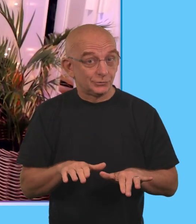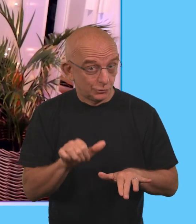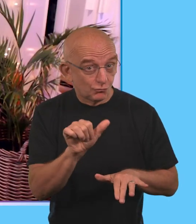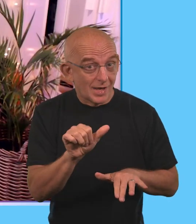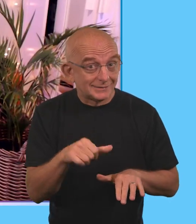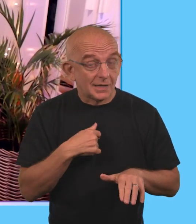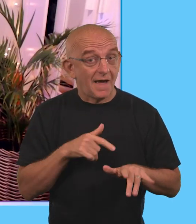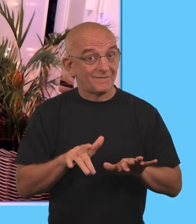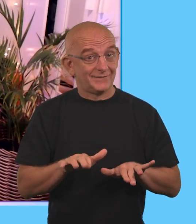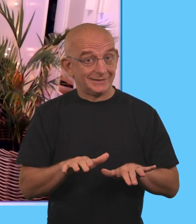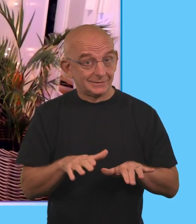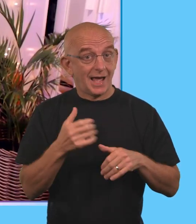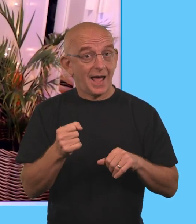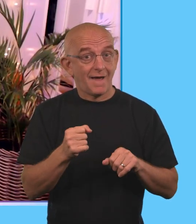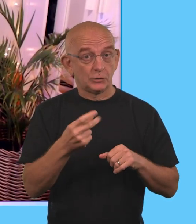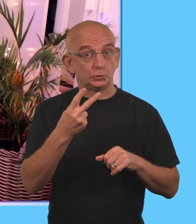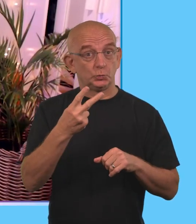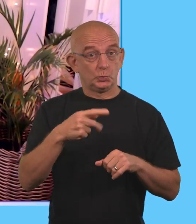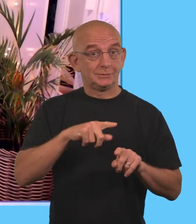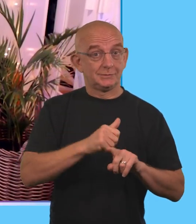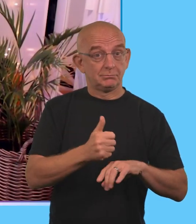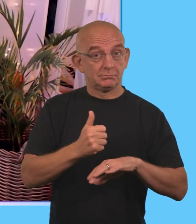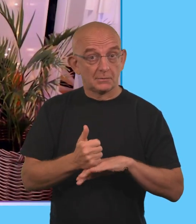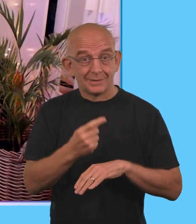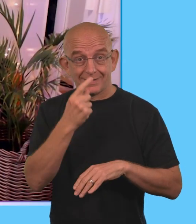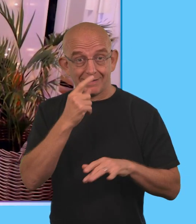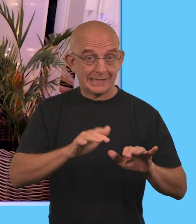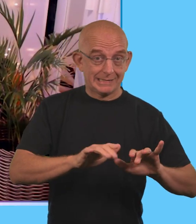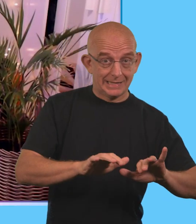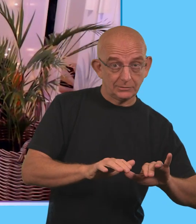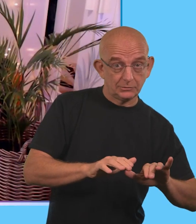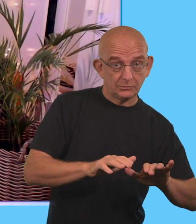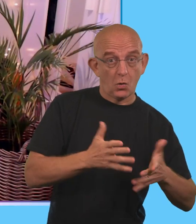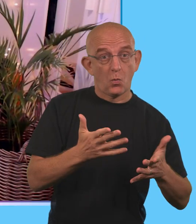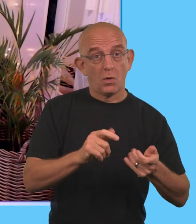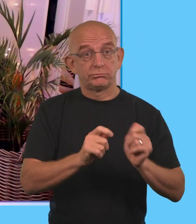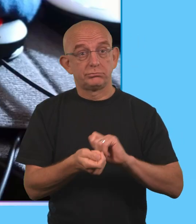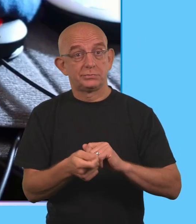Yes, you did hear right, I have a dual setup where I use both my hands and my